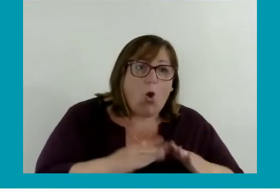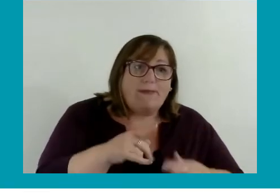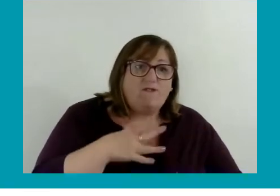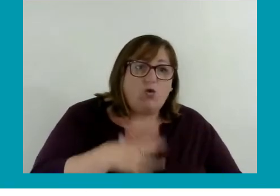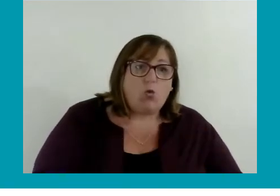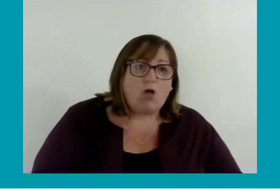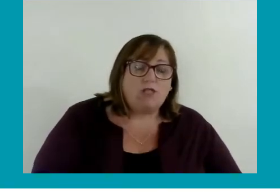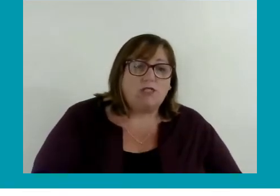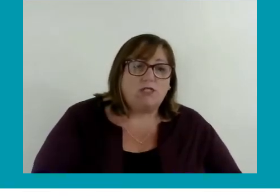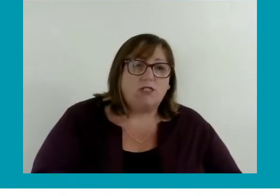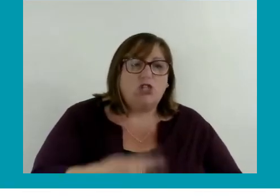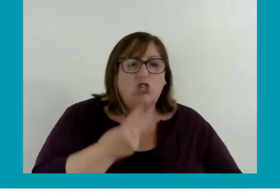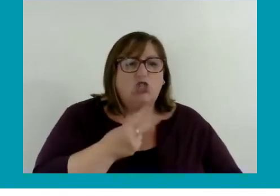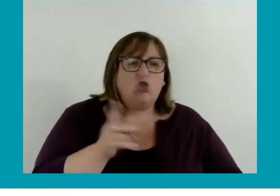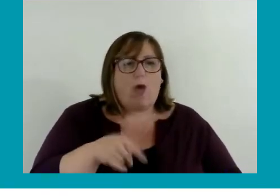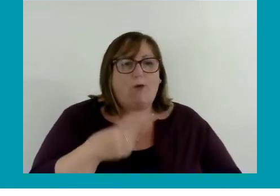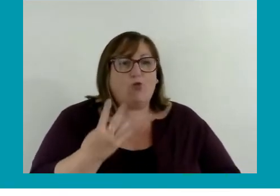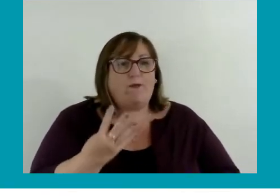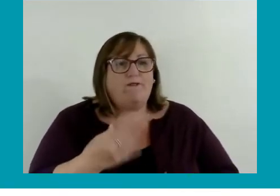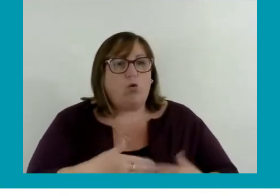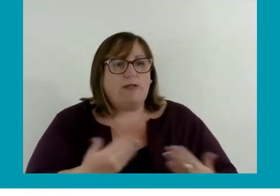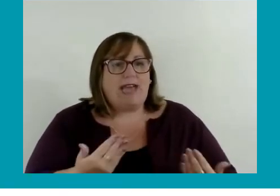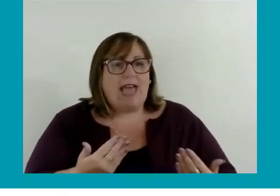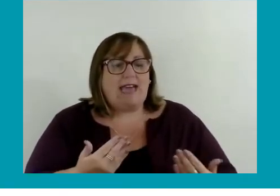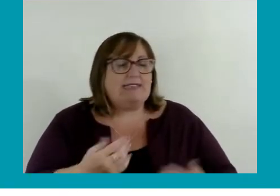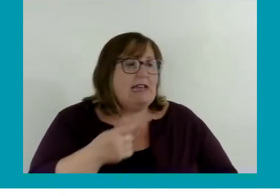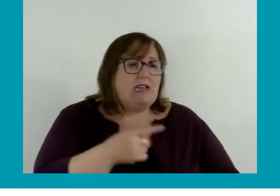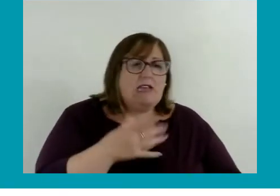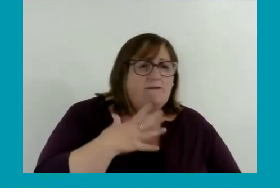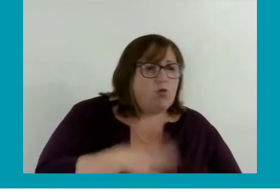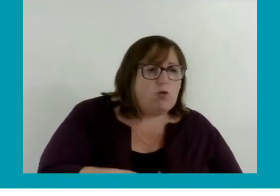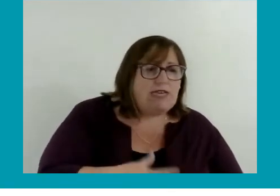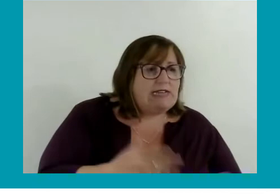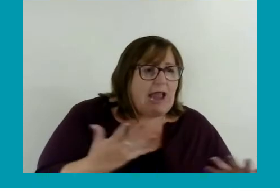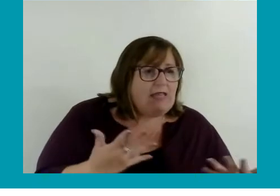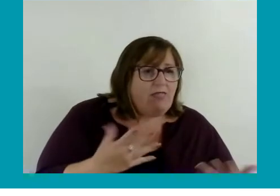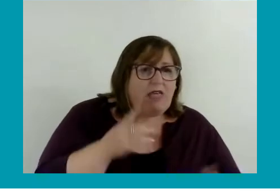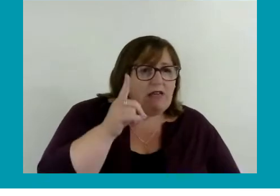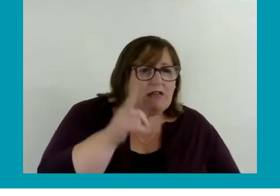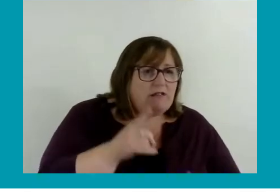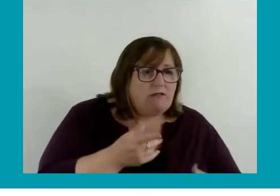we can make that happen as well i had a vary desk that was made available to me to be able to have